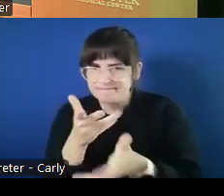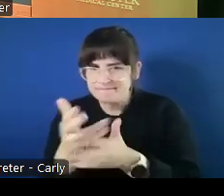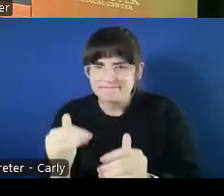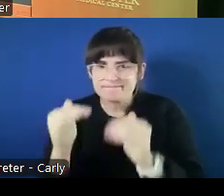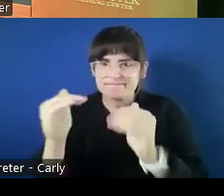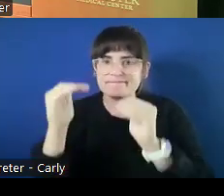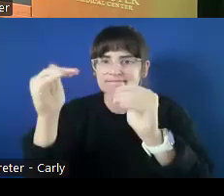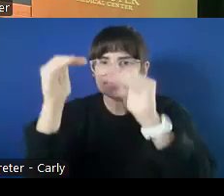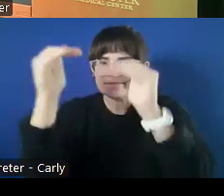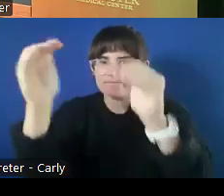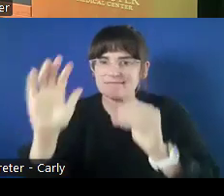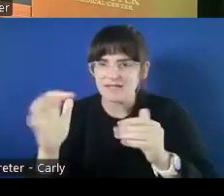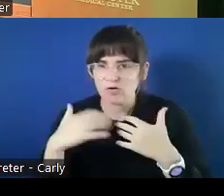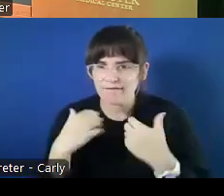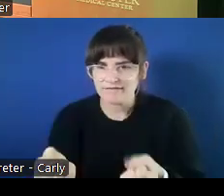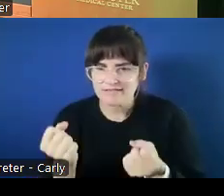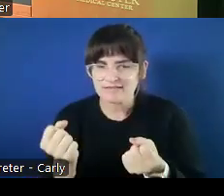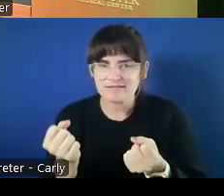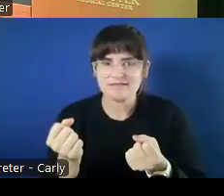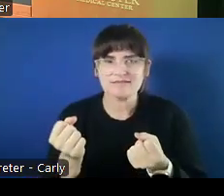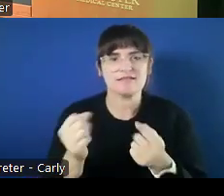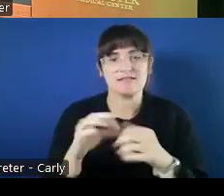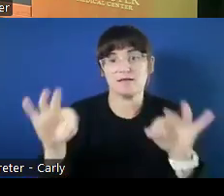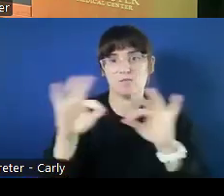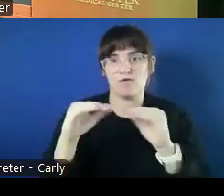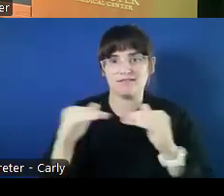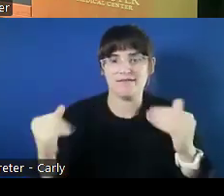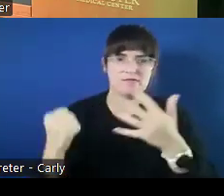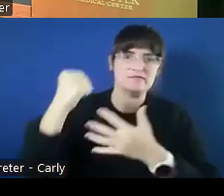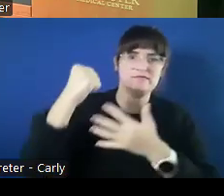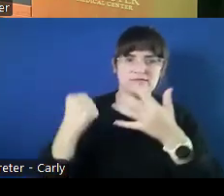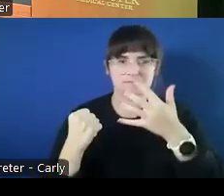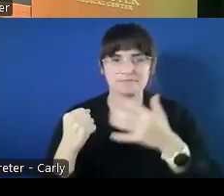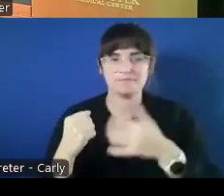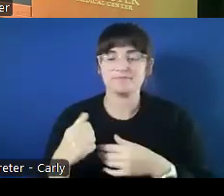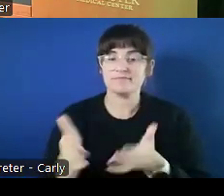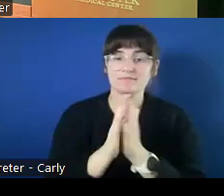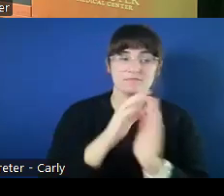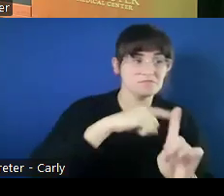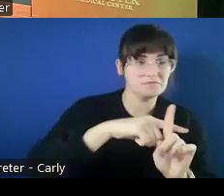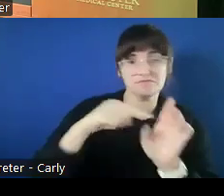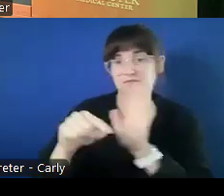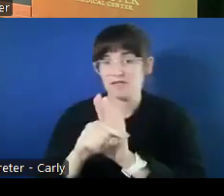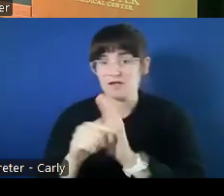confidence uh and the importance level we ask them about the pros and cons of behavior change uh we